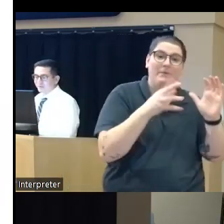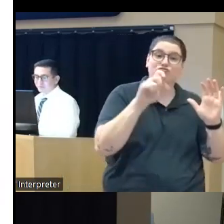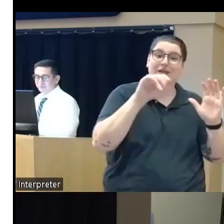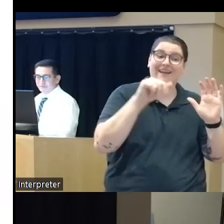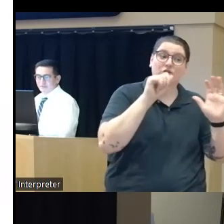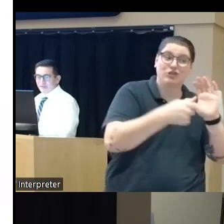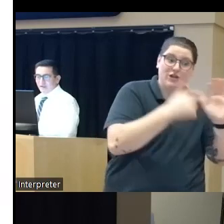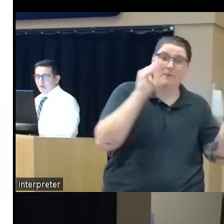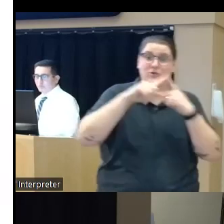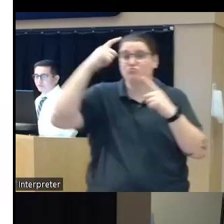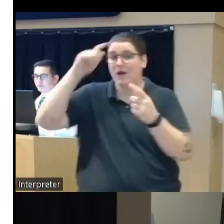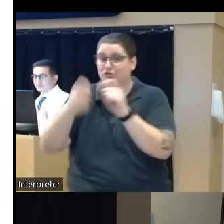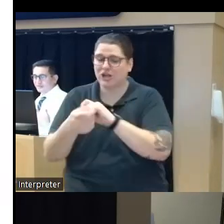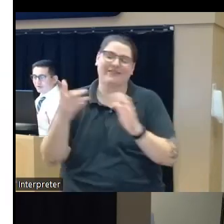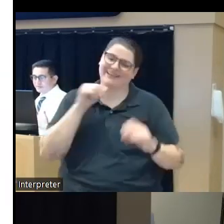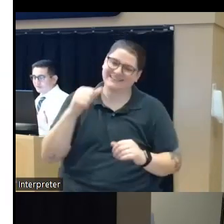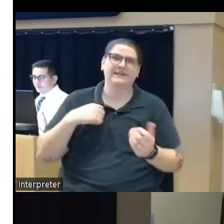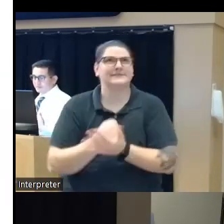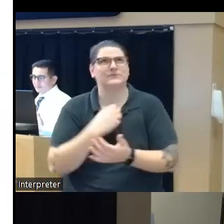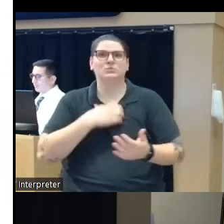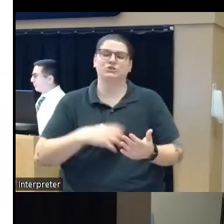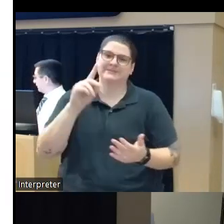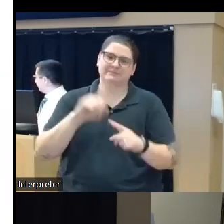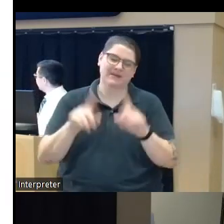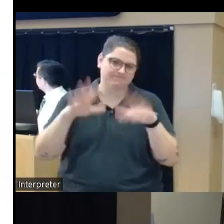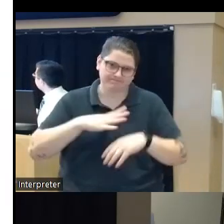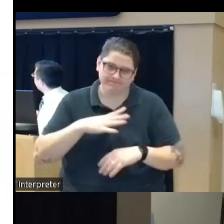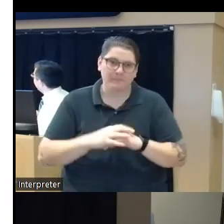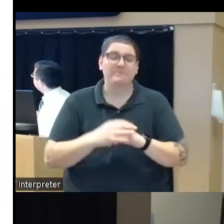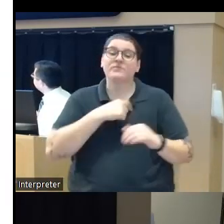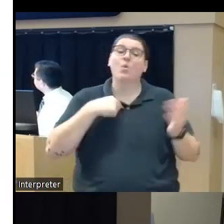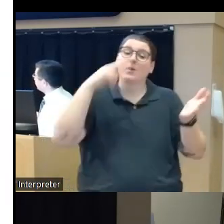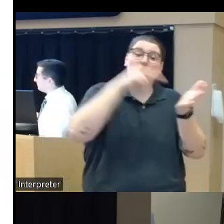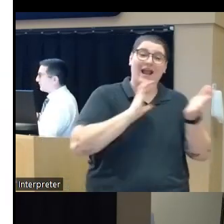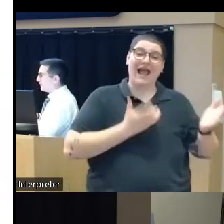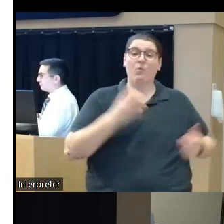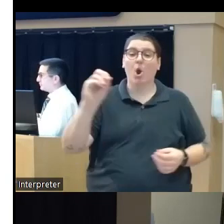compare those we've looked at in our data the onl finding that we had and so remember we had